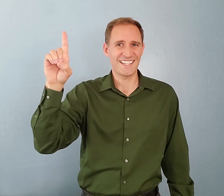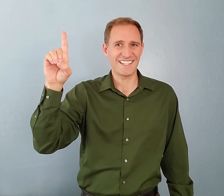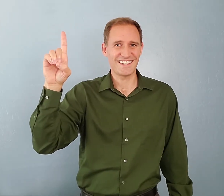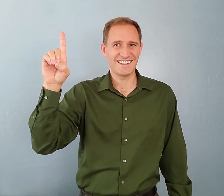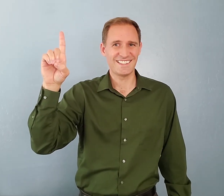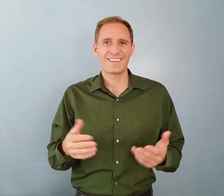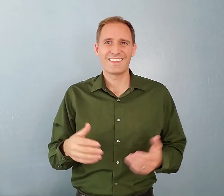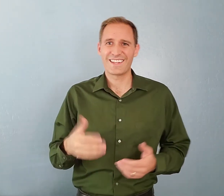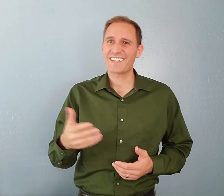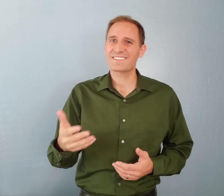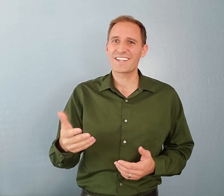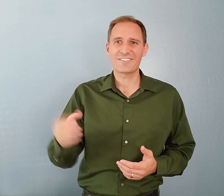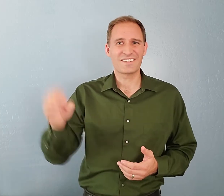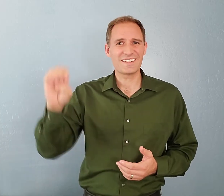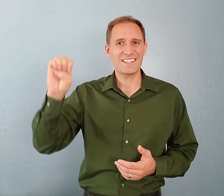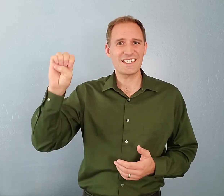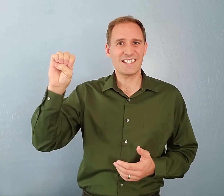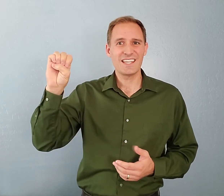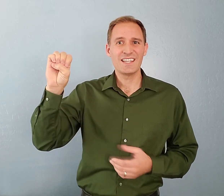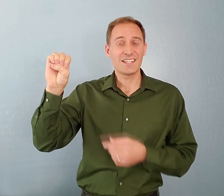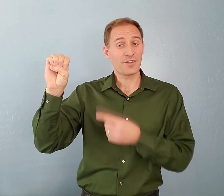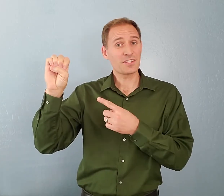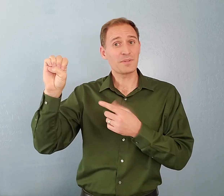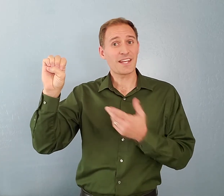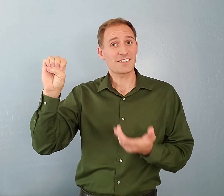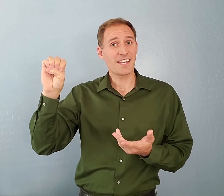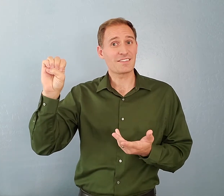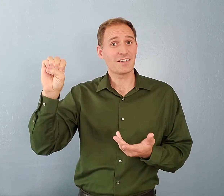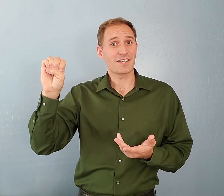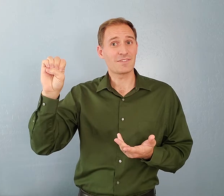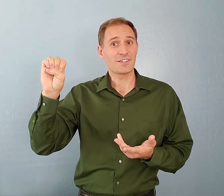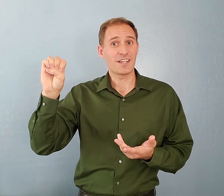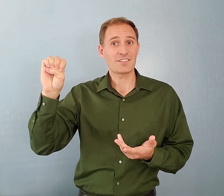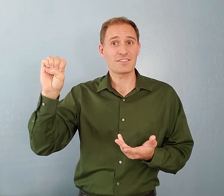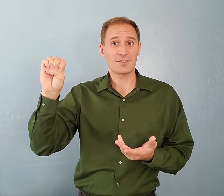The next letter is E. Now this one actually has a lot of variations to it